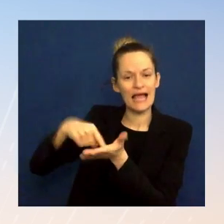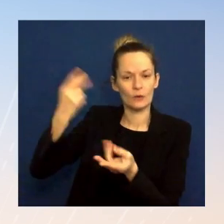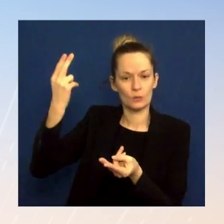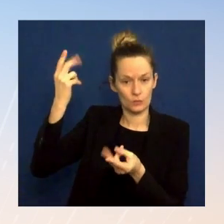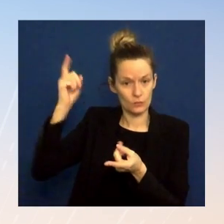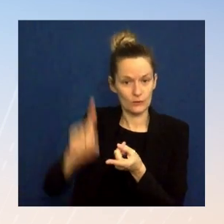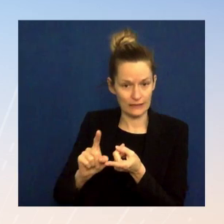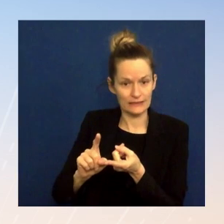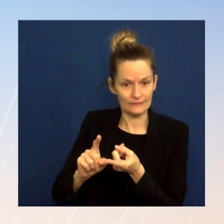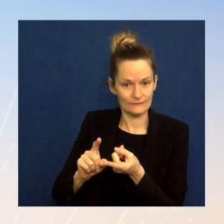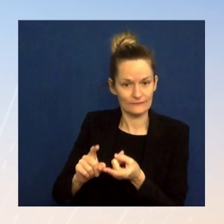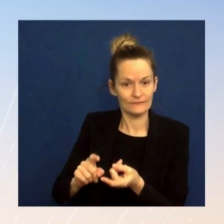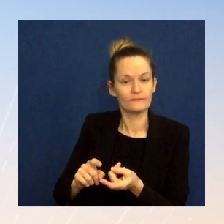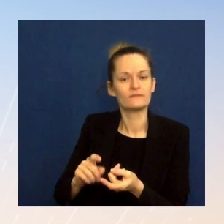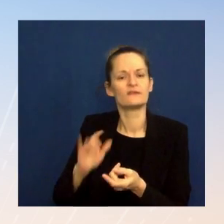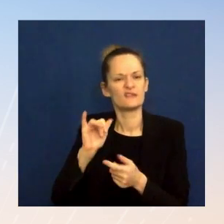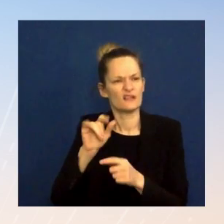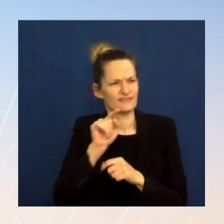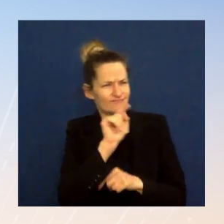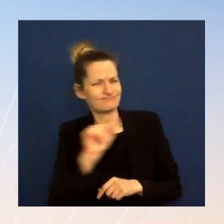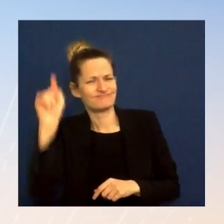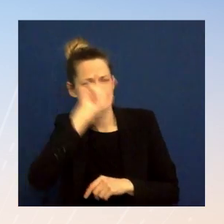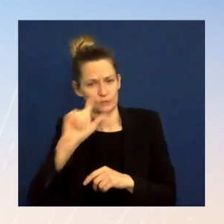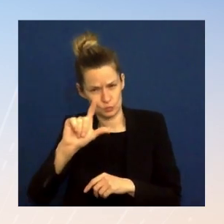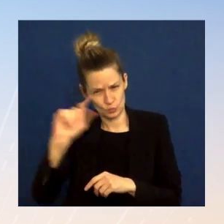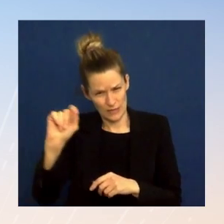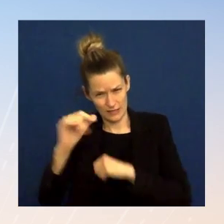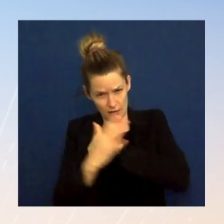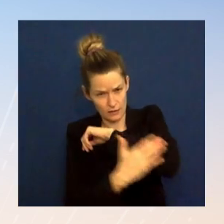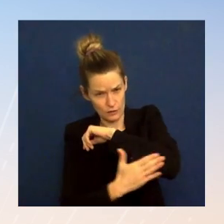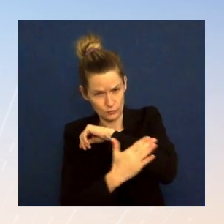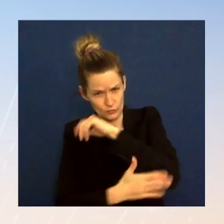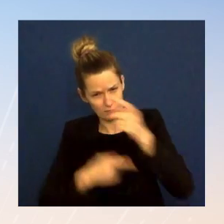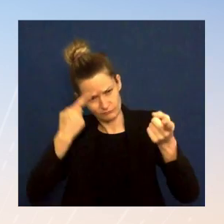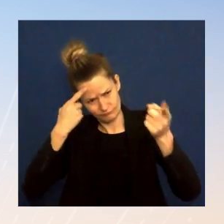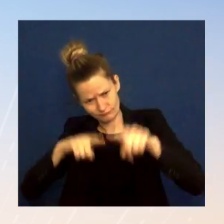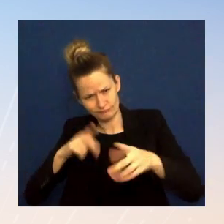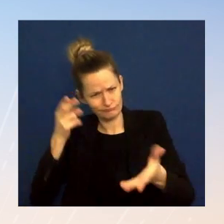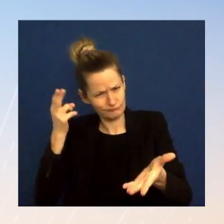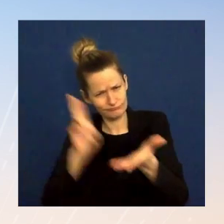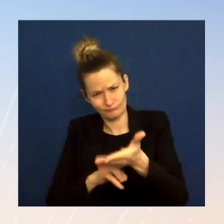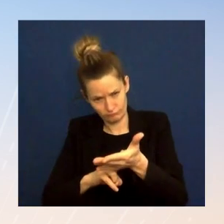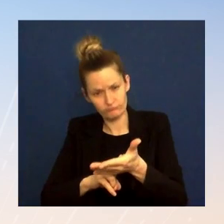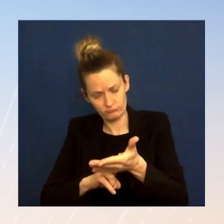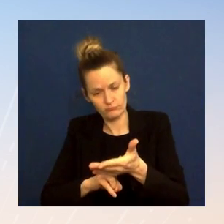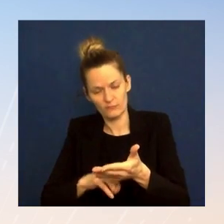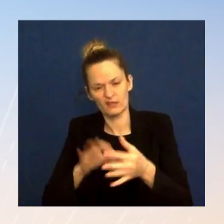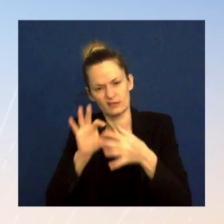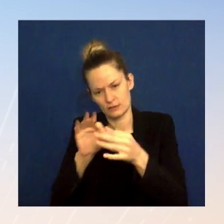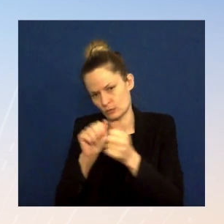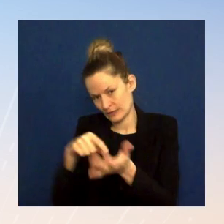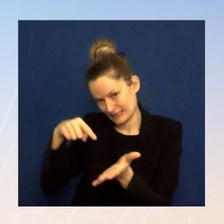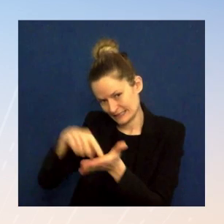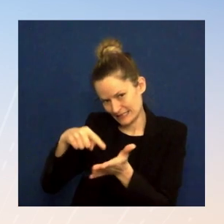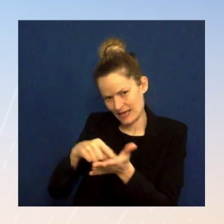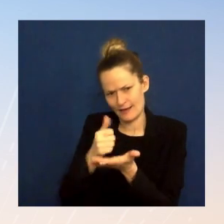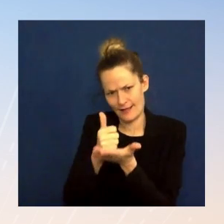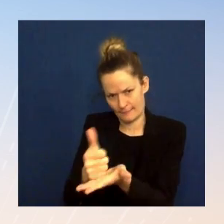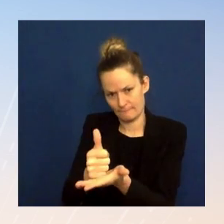and the United States will be pressing for that in Rome at the leaders' level. And then, third and finally, when it comes to climate,